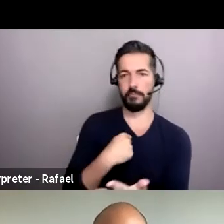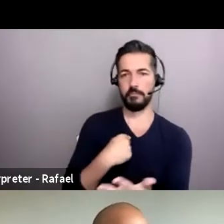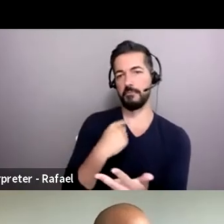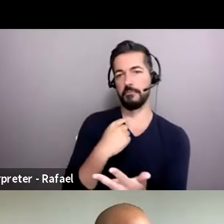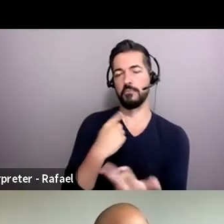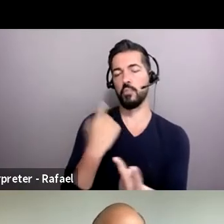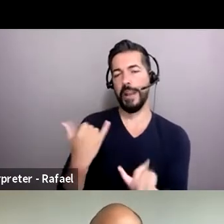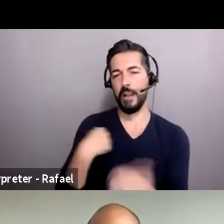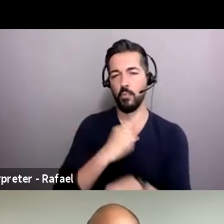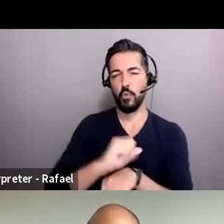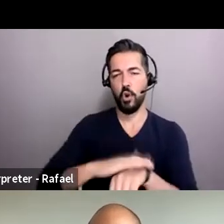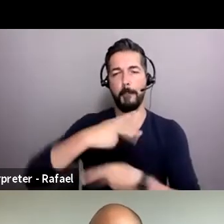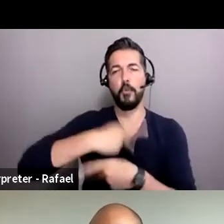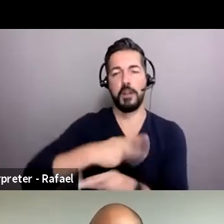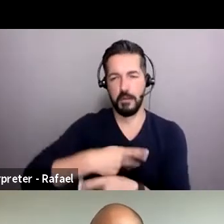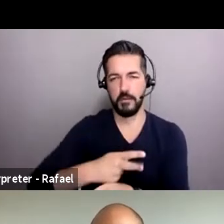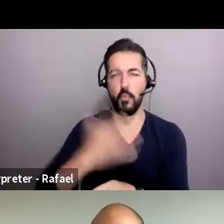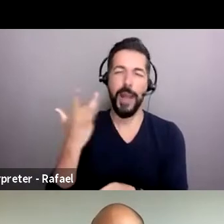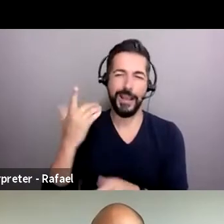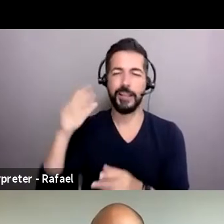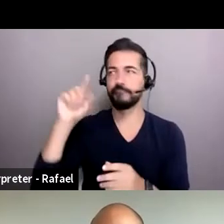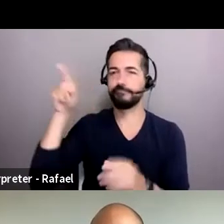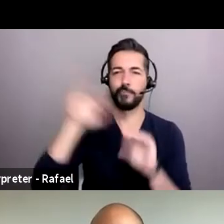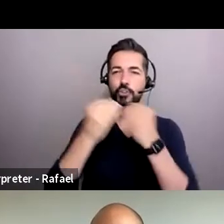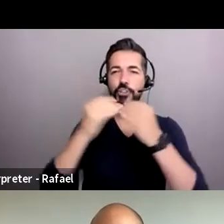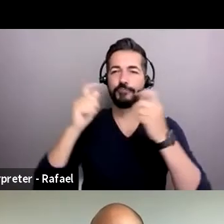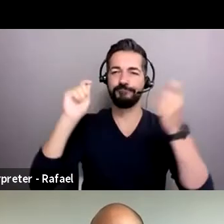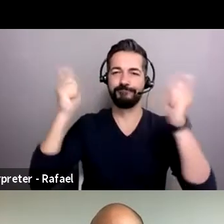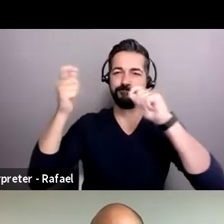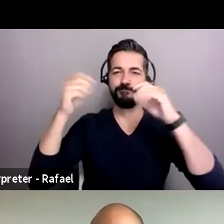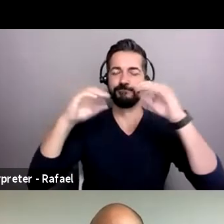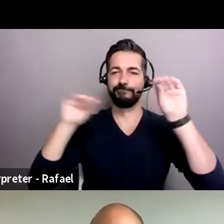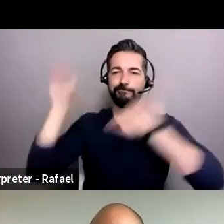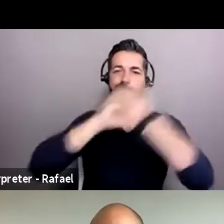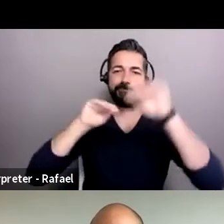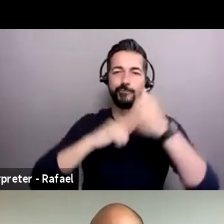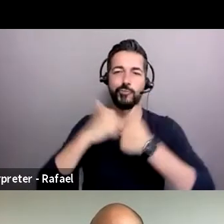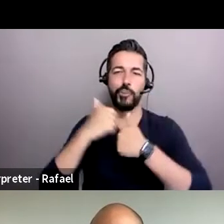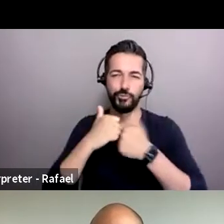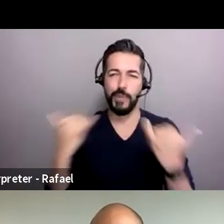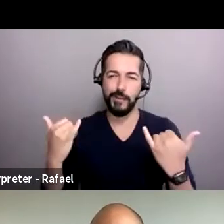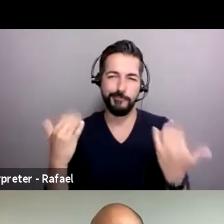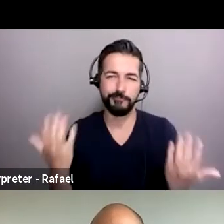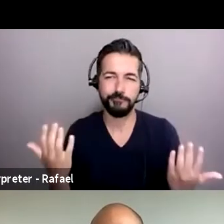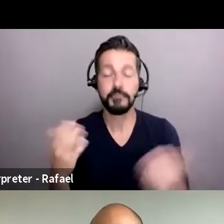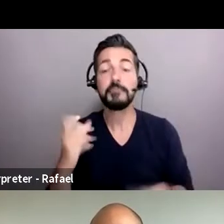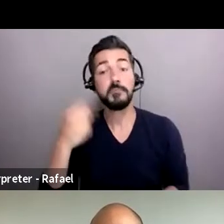organizational changes, which I usually is a little bit unusual